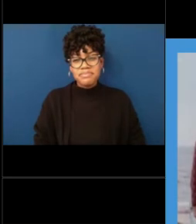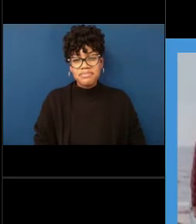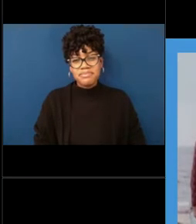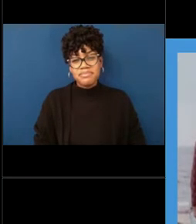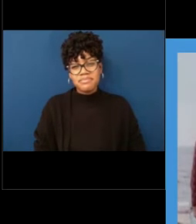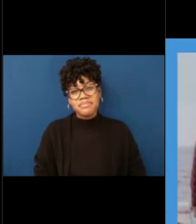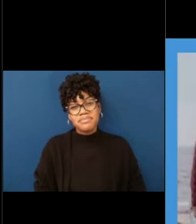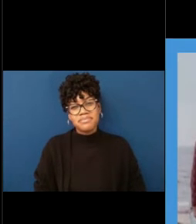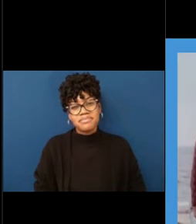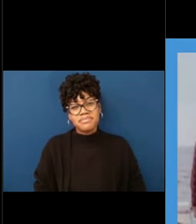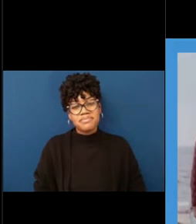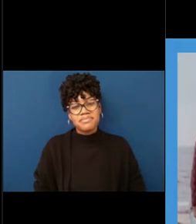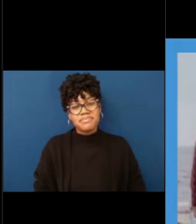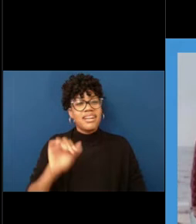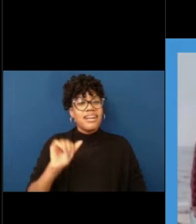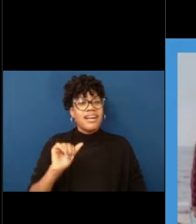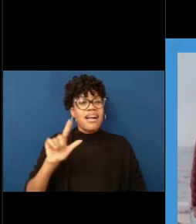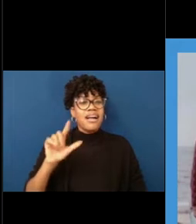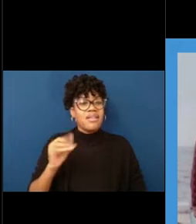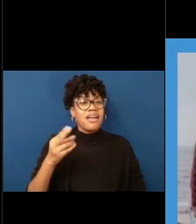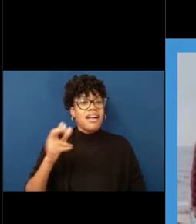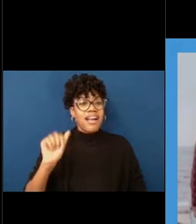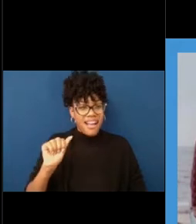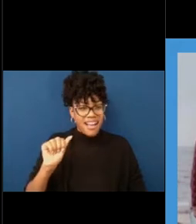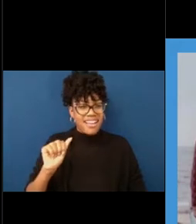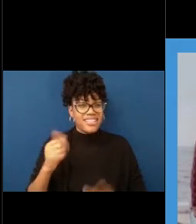Aloha to all of you and Hau`oli Makahiki Hou.